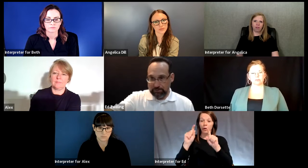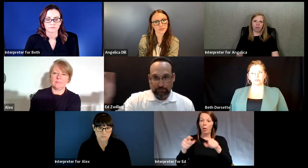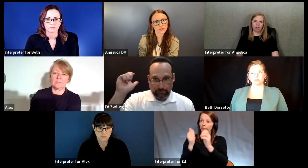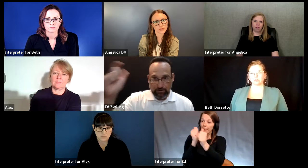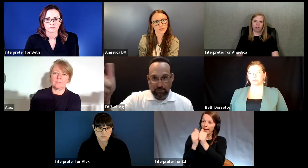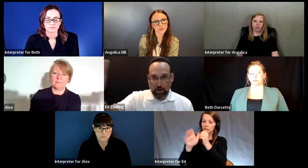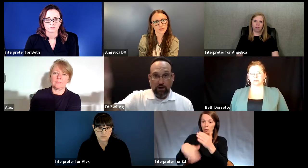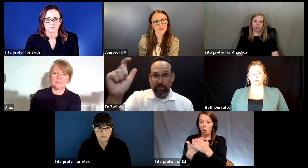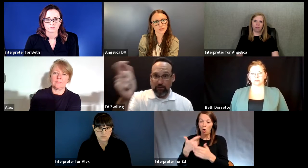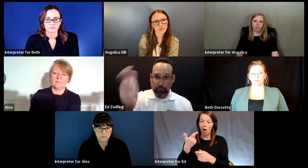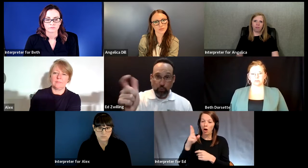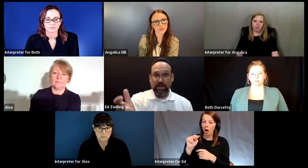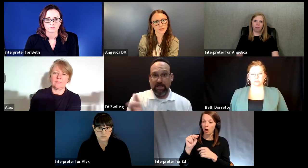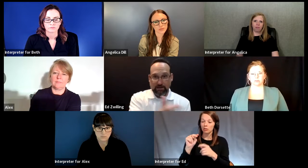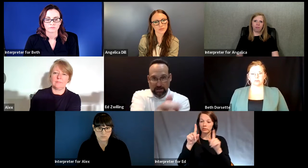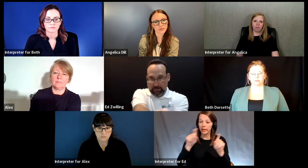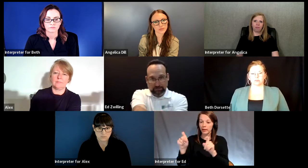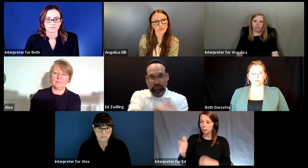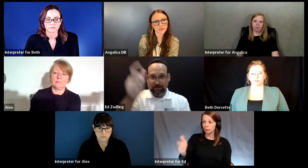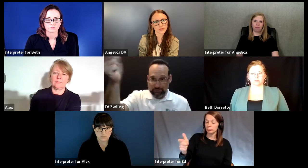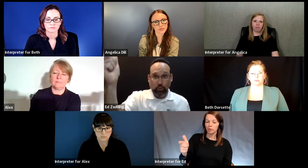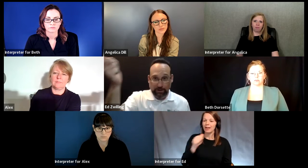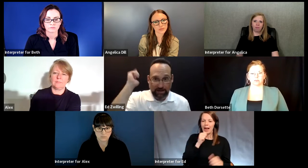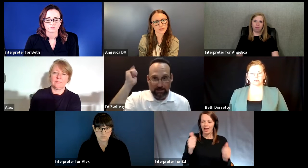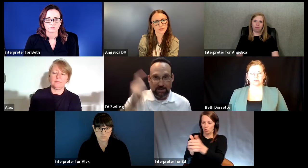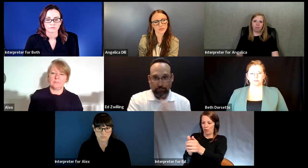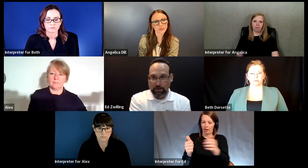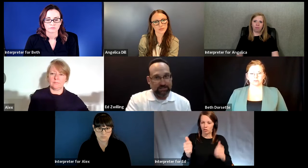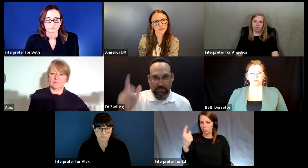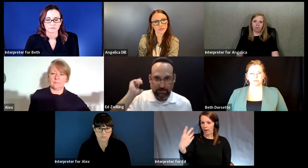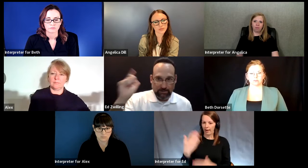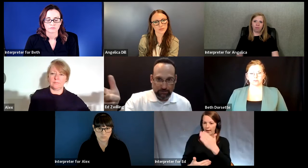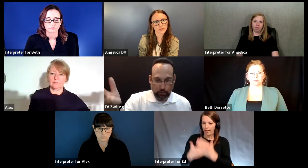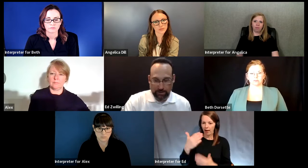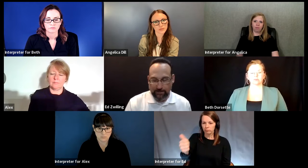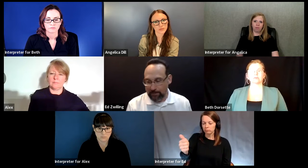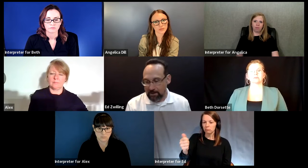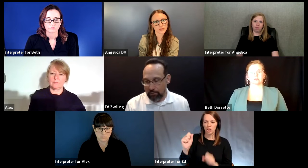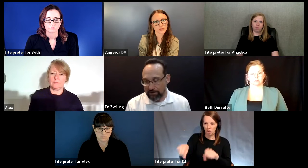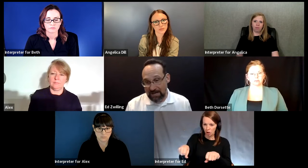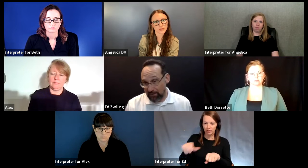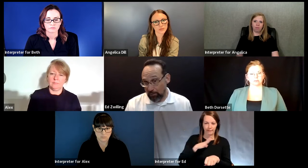just shooting with one hand not two hands not bracing, just one but when she got the